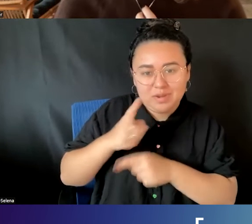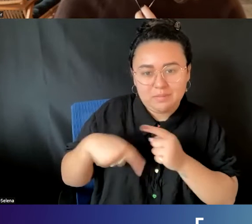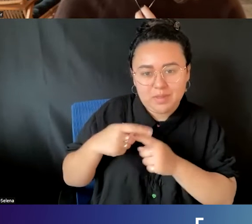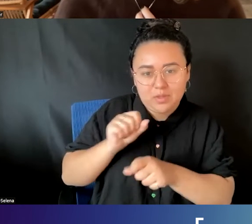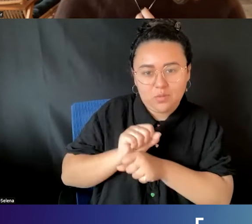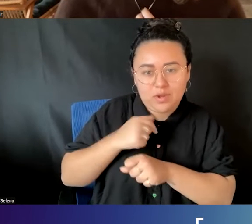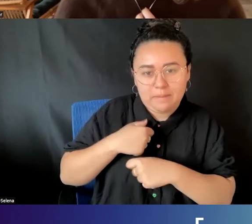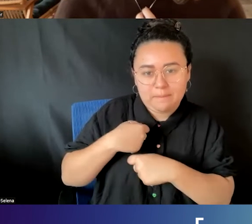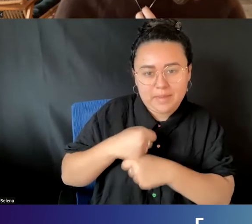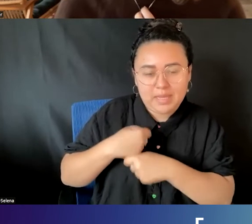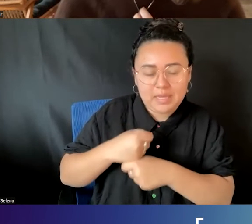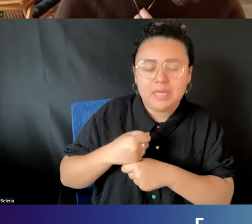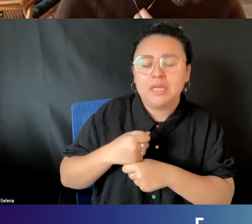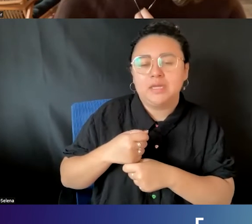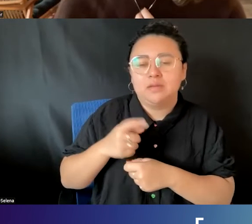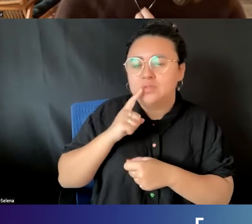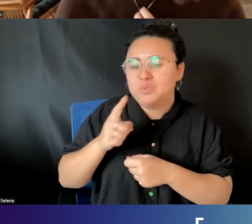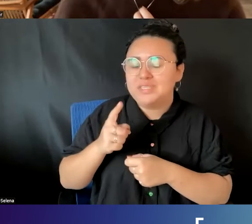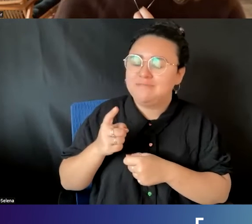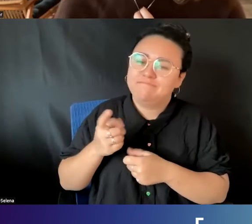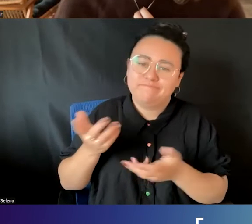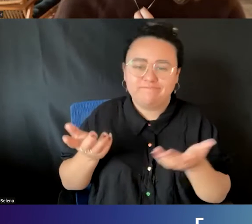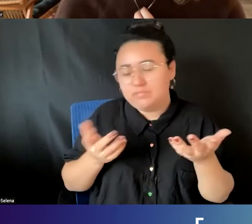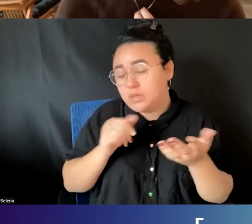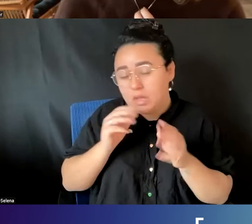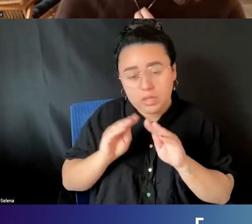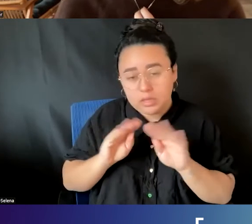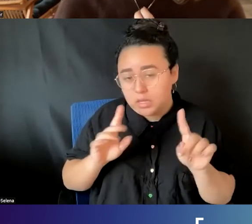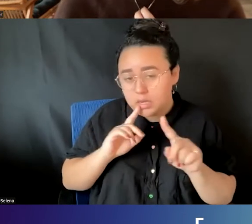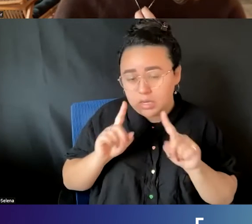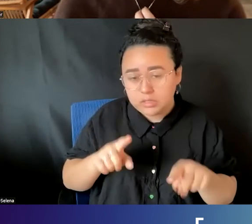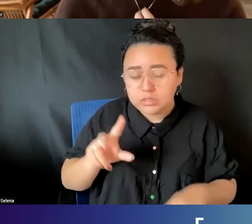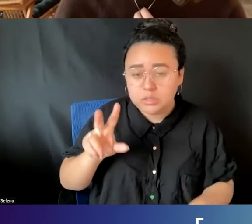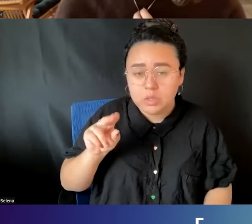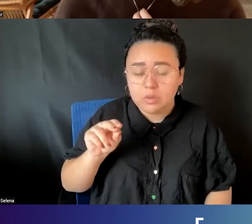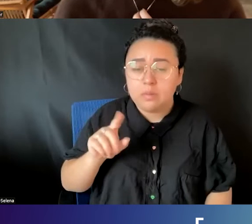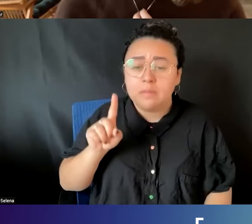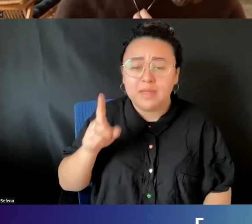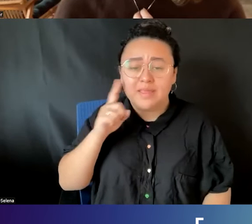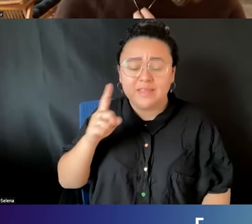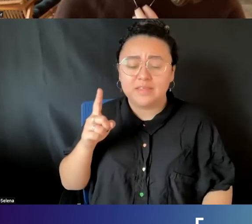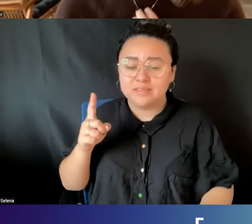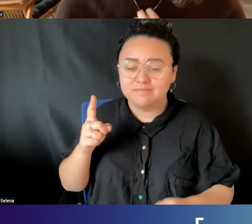So it's a, you know, it's it's a mushy answer. But I think it I think some of us think it's a combination of conversations